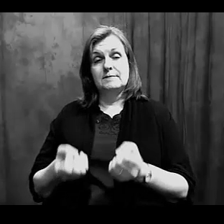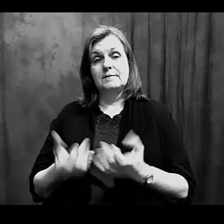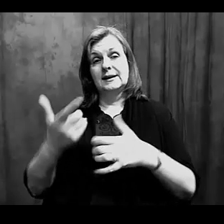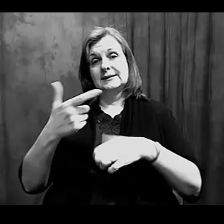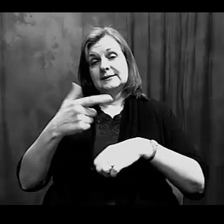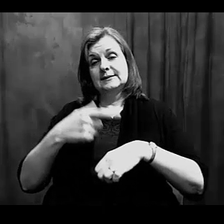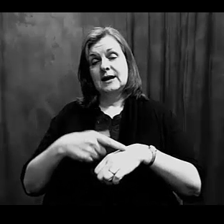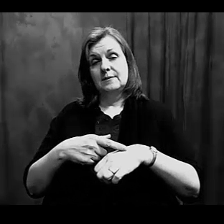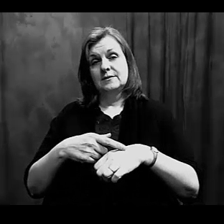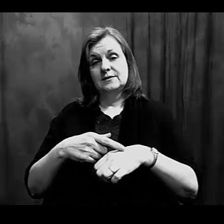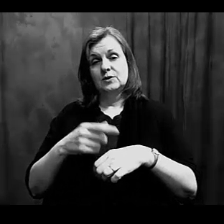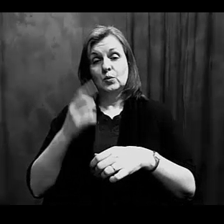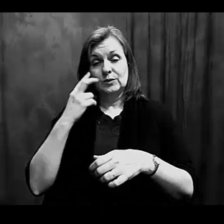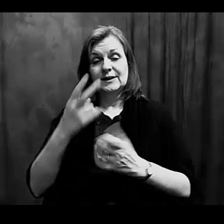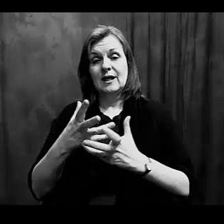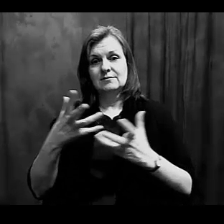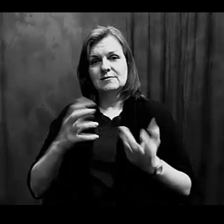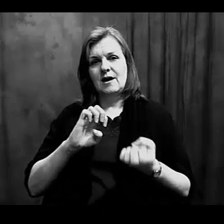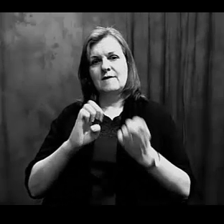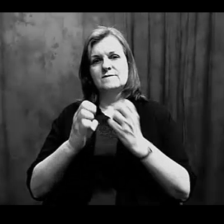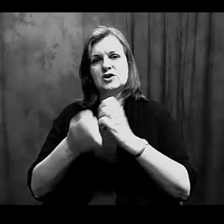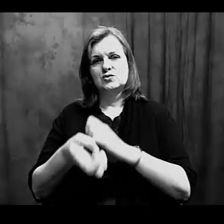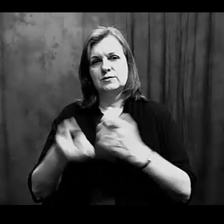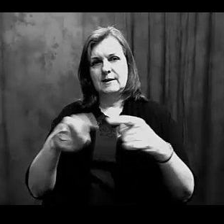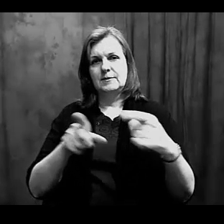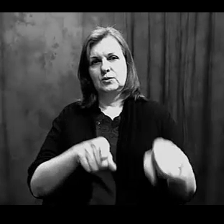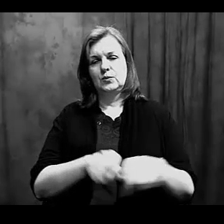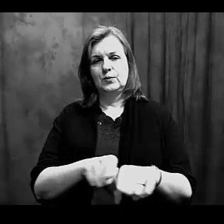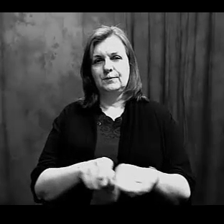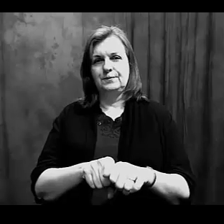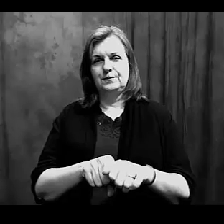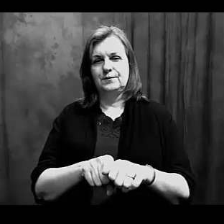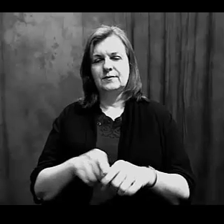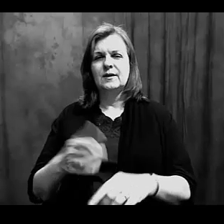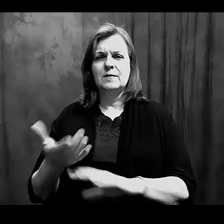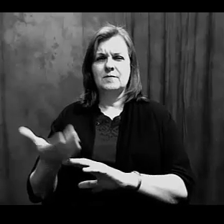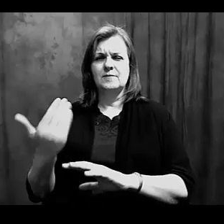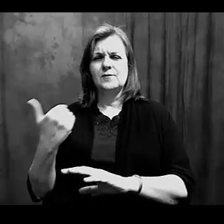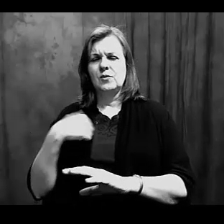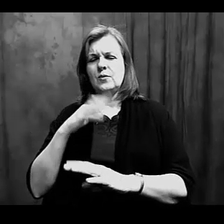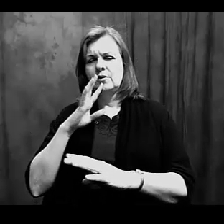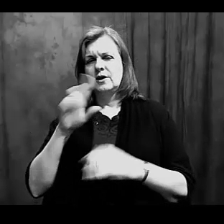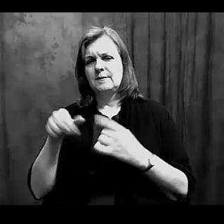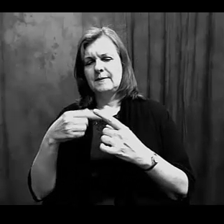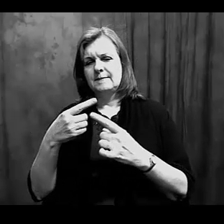so this means in many cases we have high evolution rates -- we've talked before